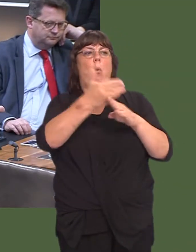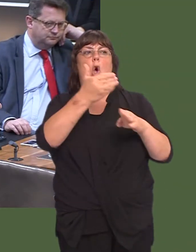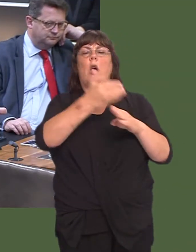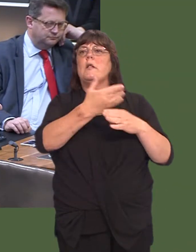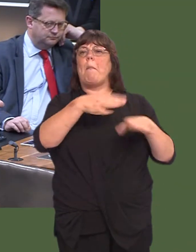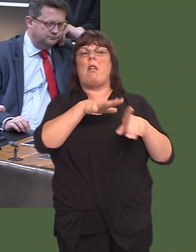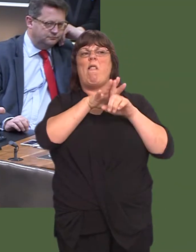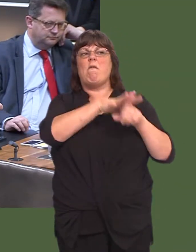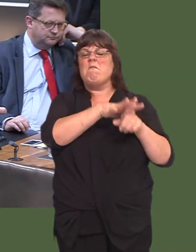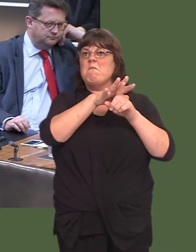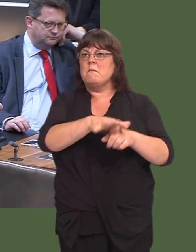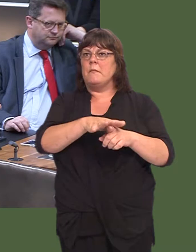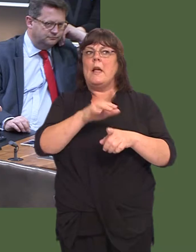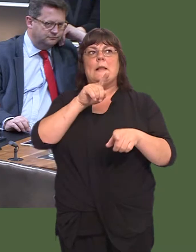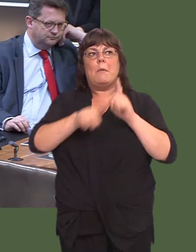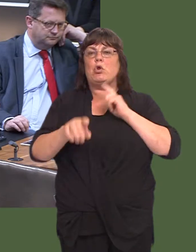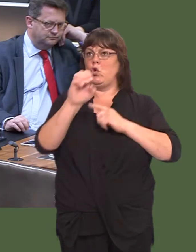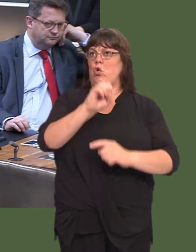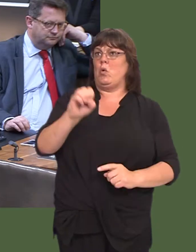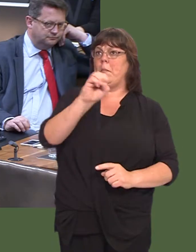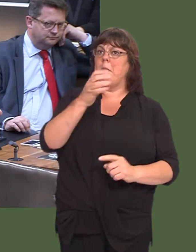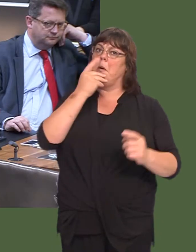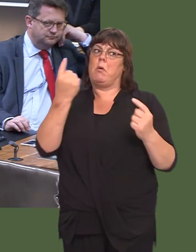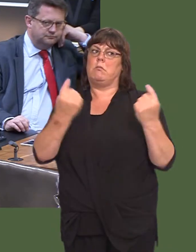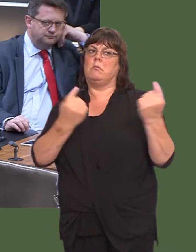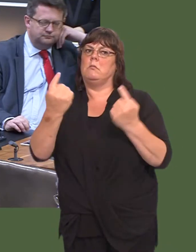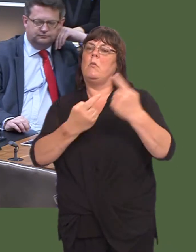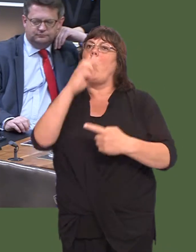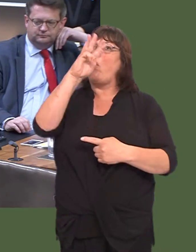Iíve heard stories of exploitation of EU citizens who come to Wales.